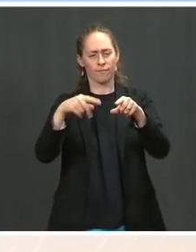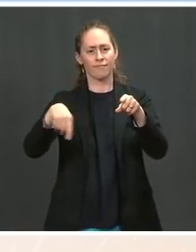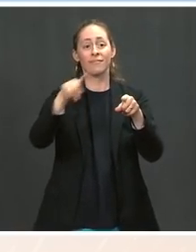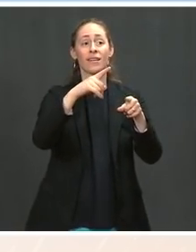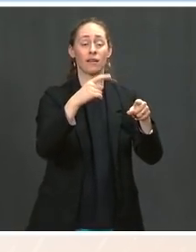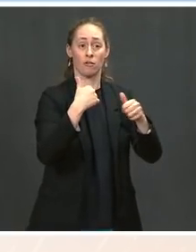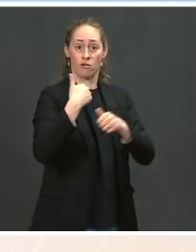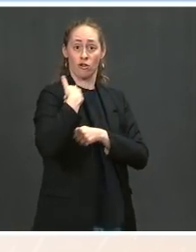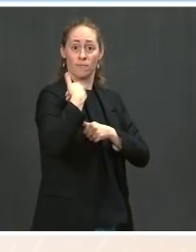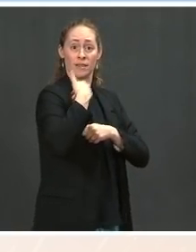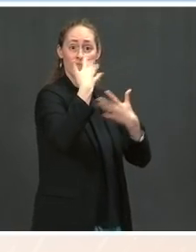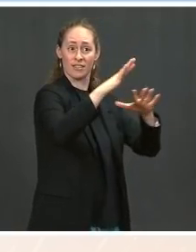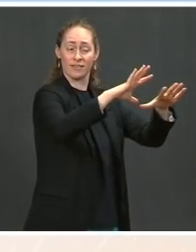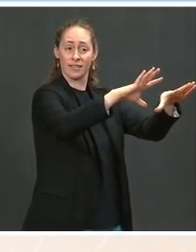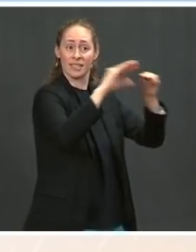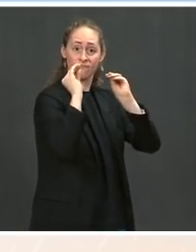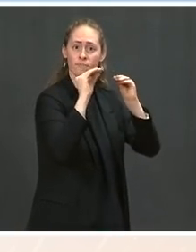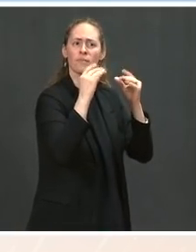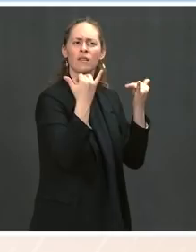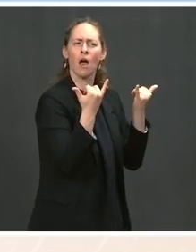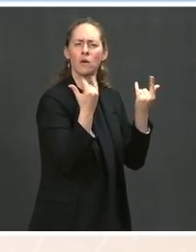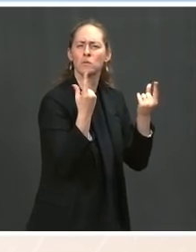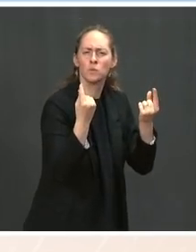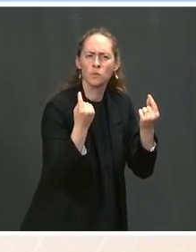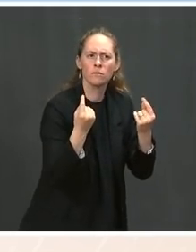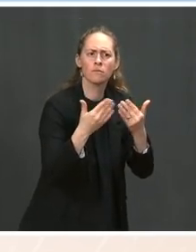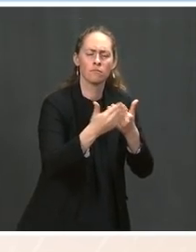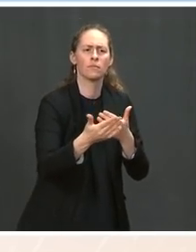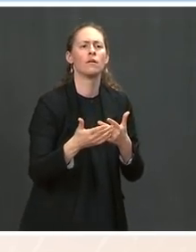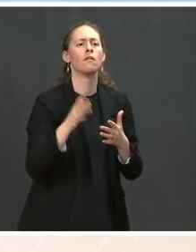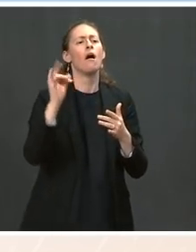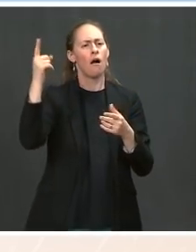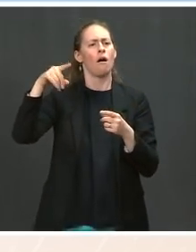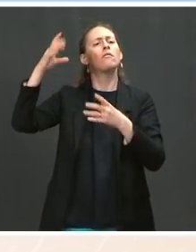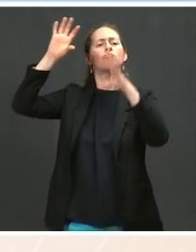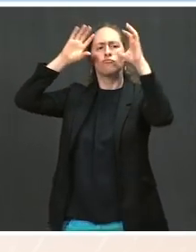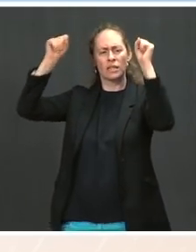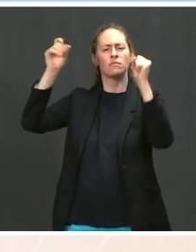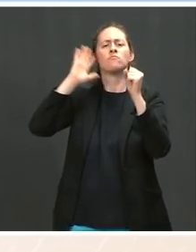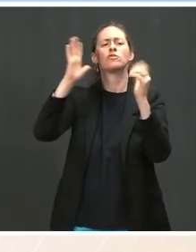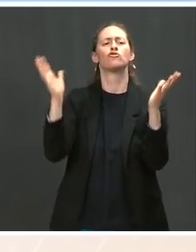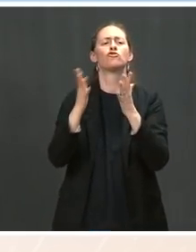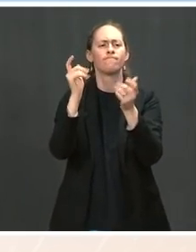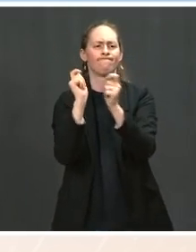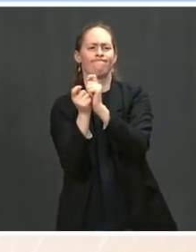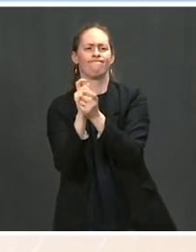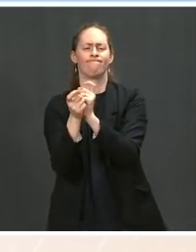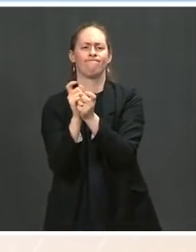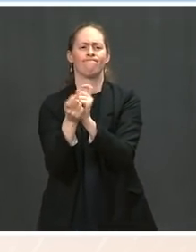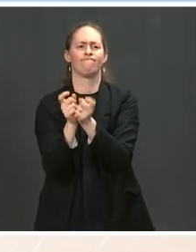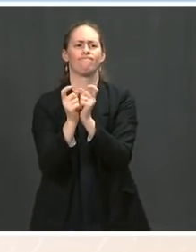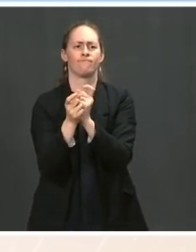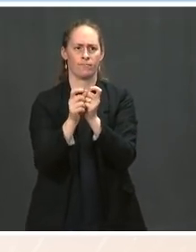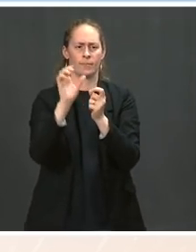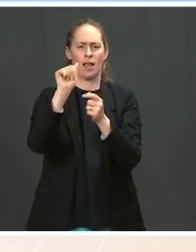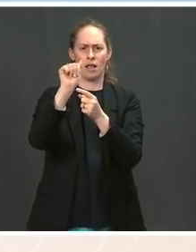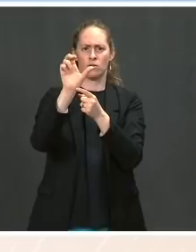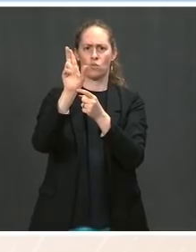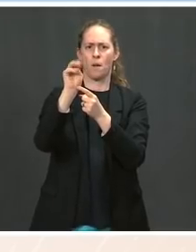Ms. Psaki: Well, the President certainly supports revisiting, revising, taking a look at the AUMF. We put out a statement several weeks ago about that.